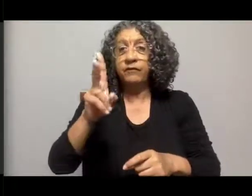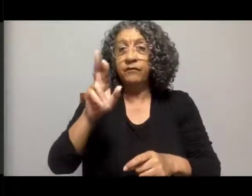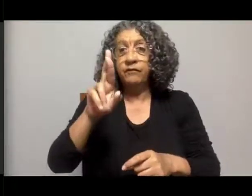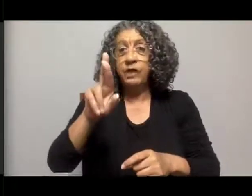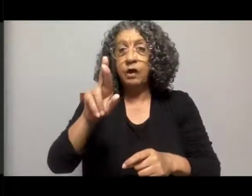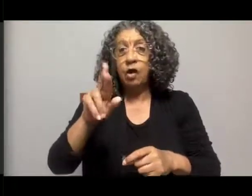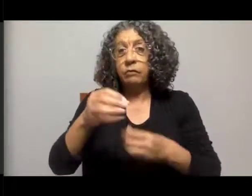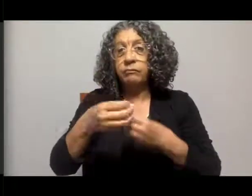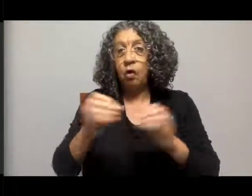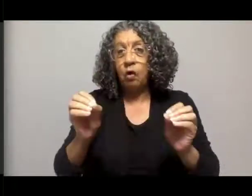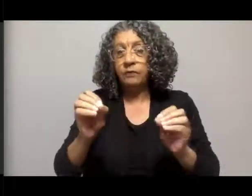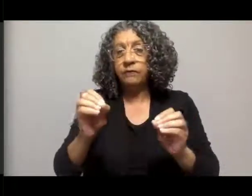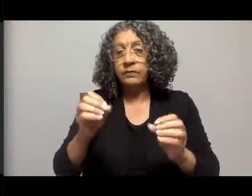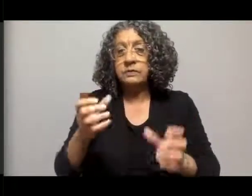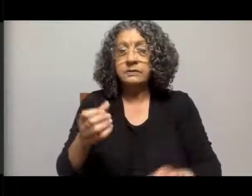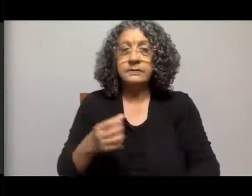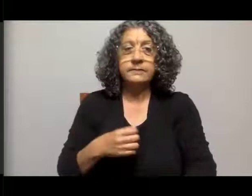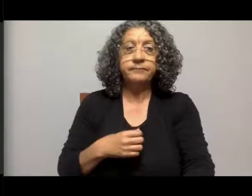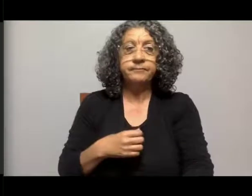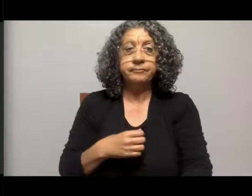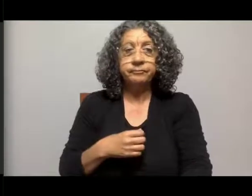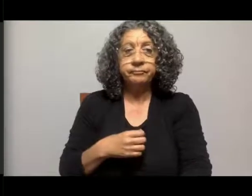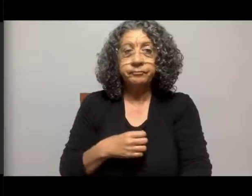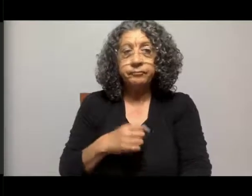You can get that from VR.